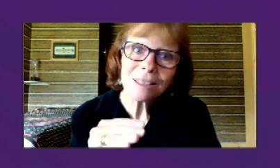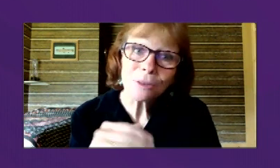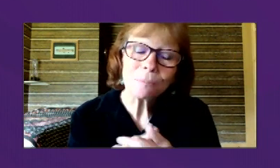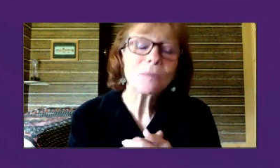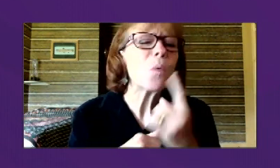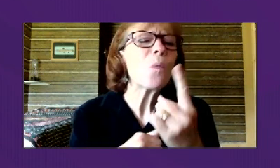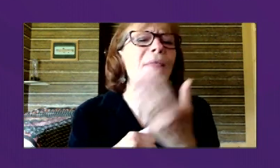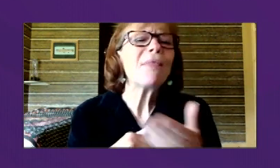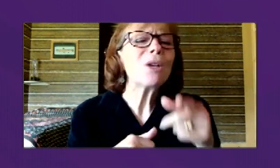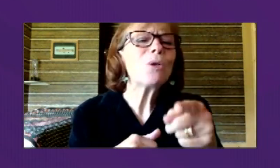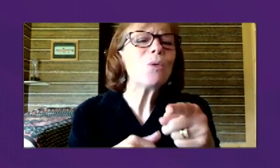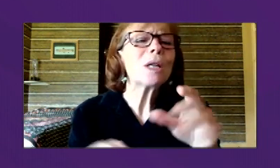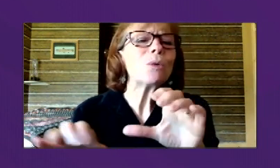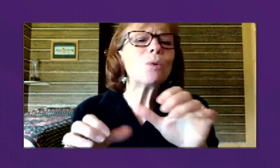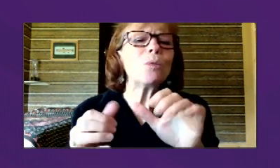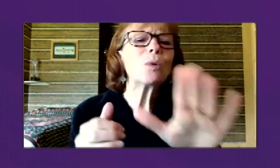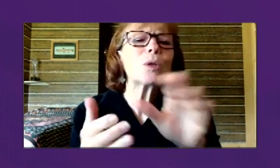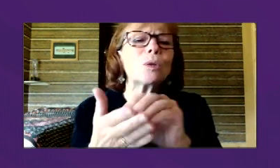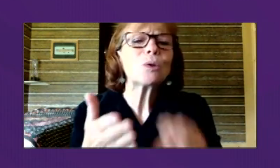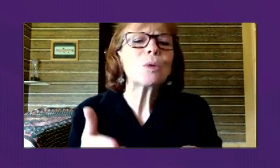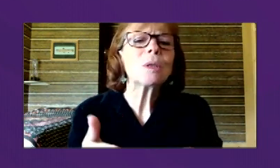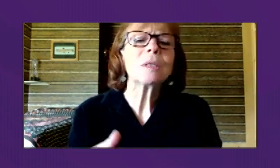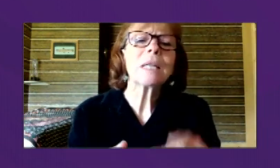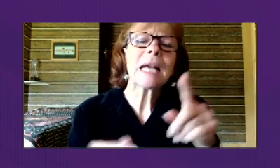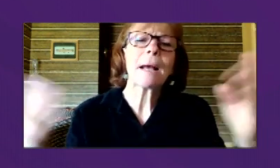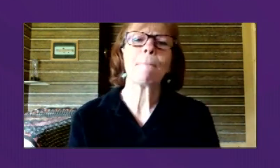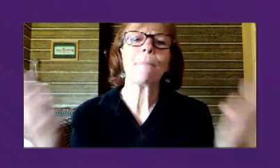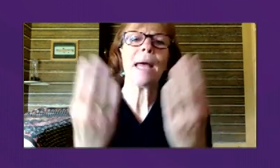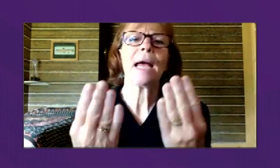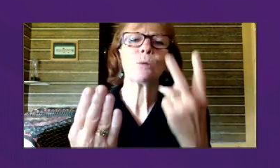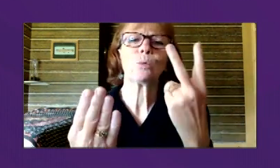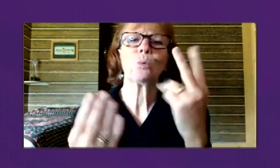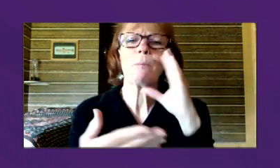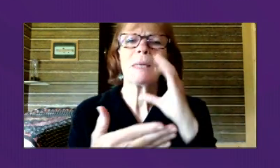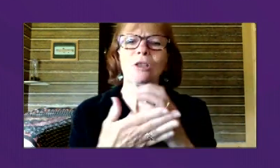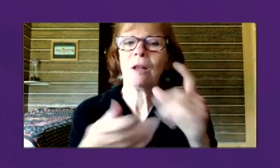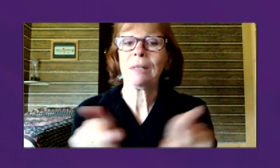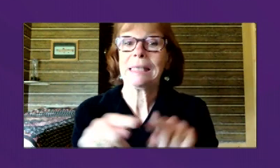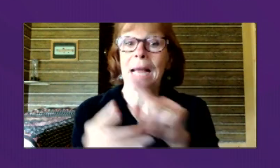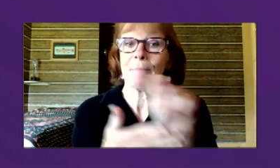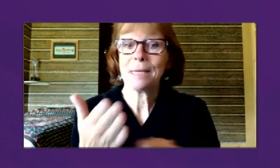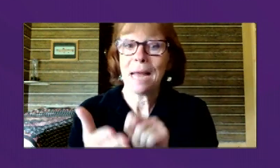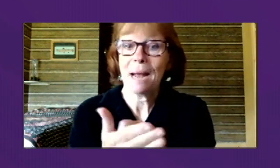is comparing two images from this time period. And these two images show vastly different stories